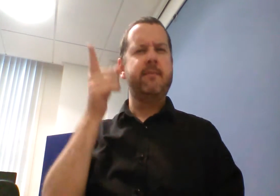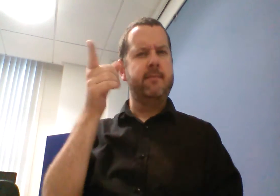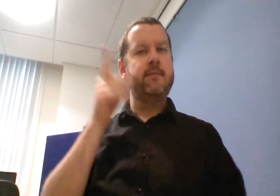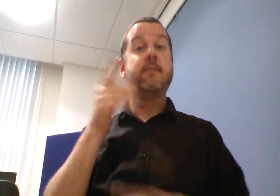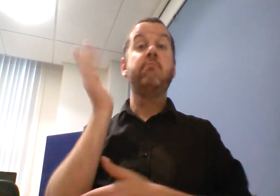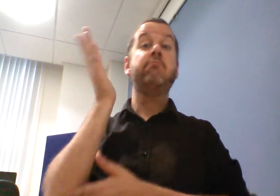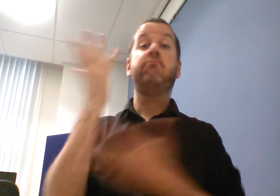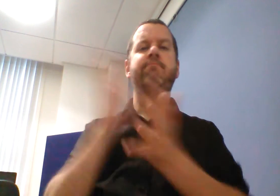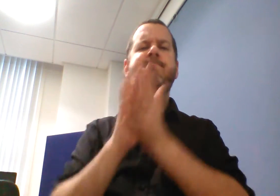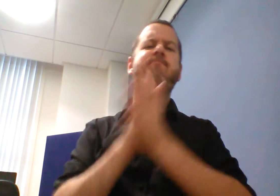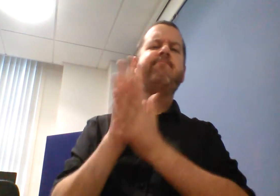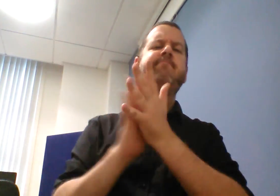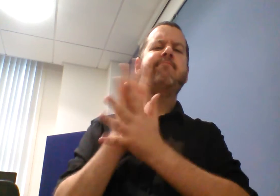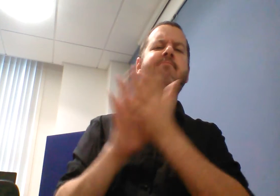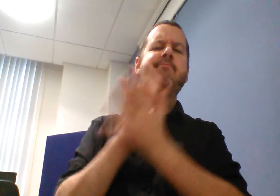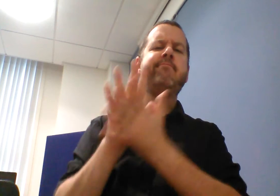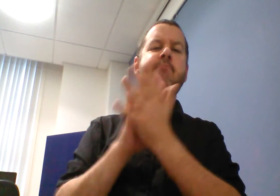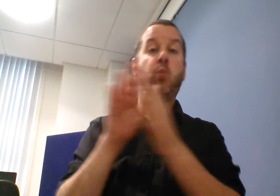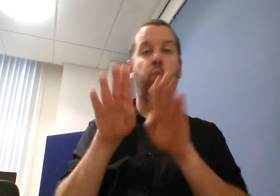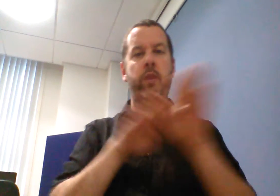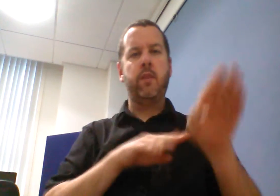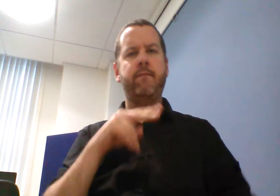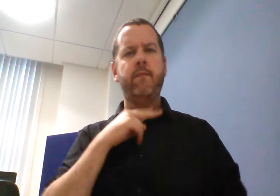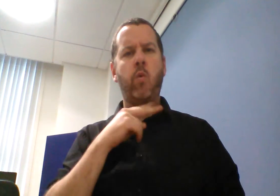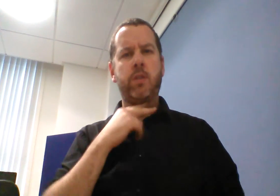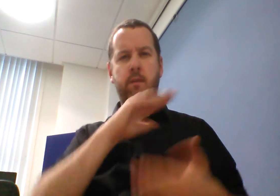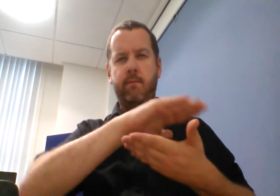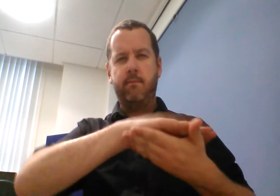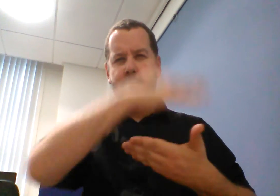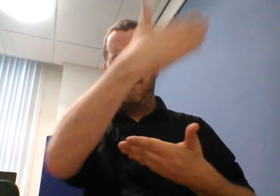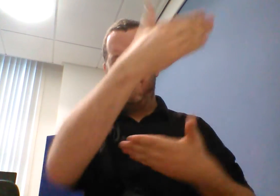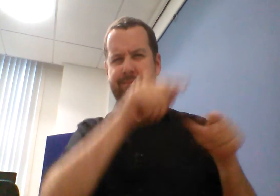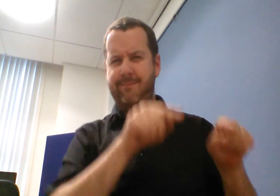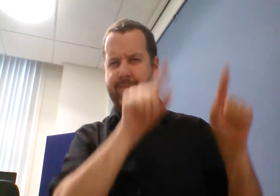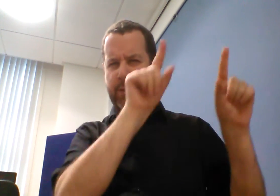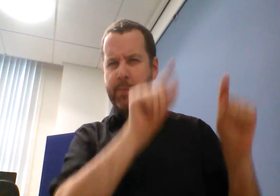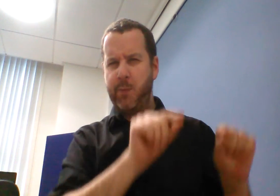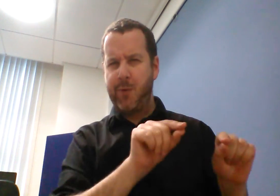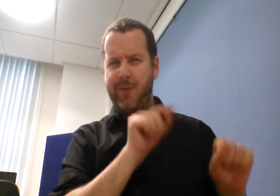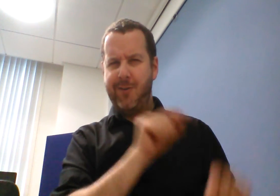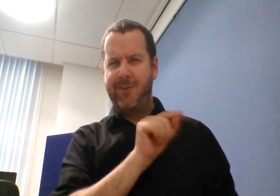He presented in sign language - but also played audio clips of his own voice on his laptop computer.